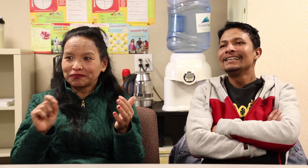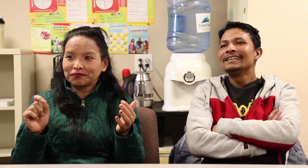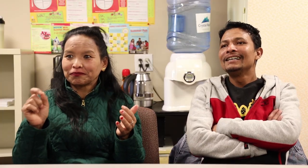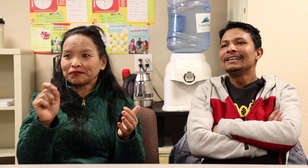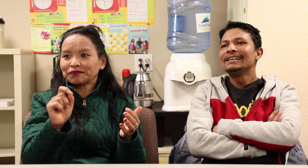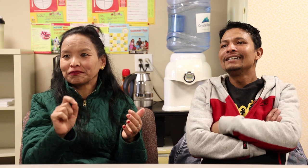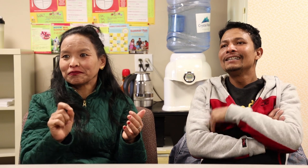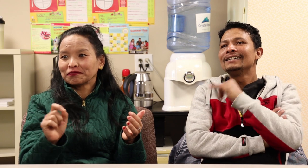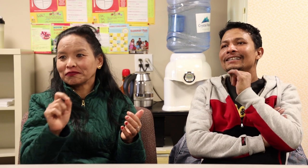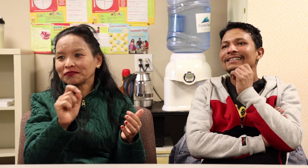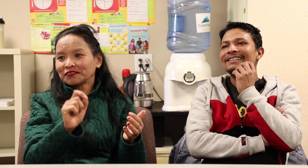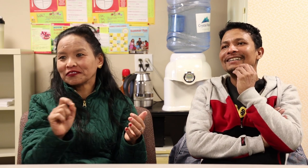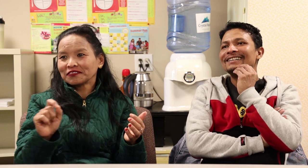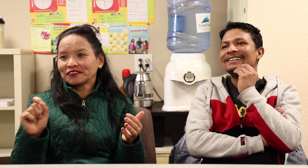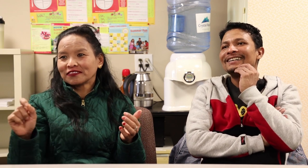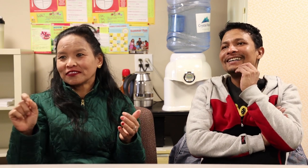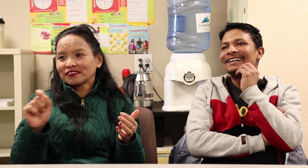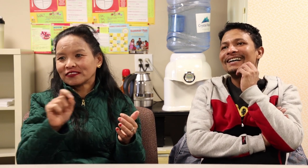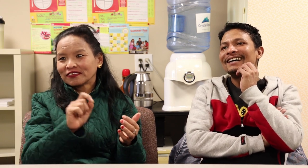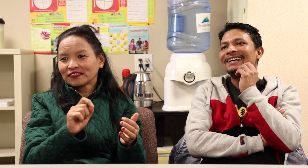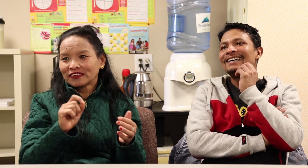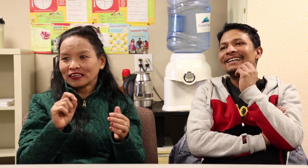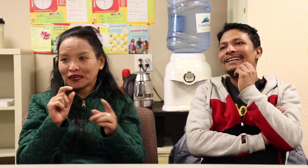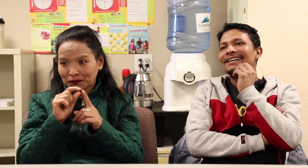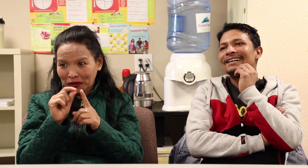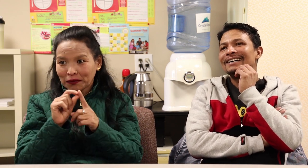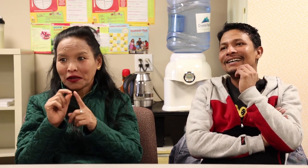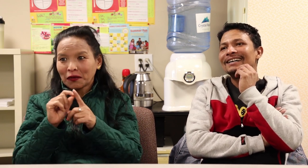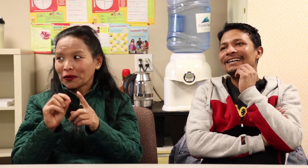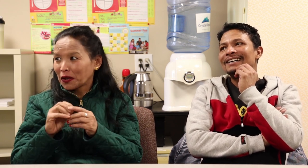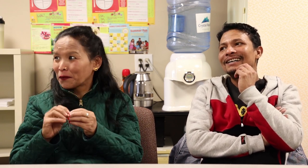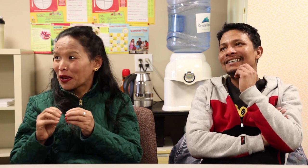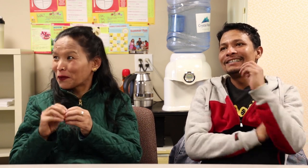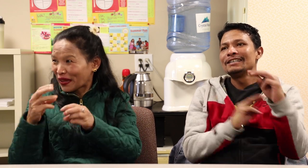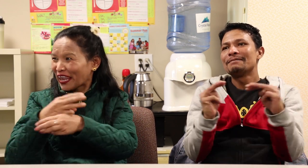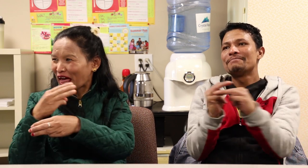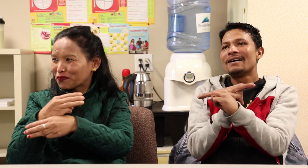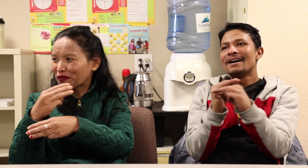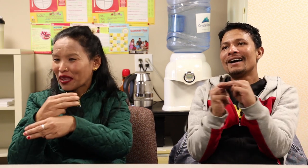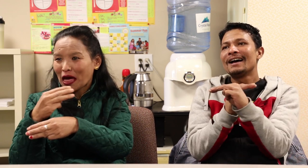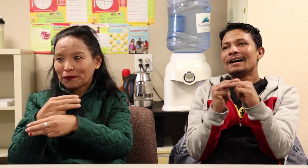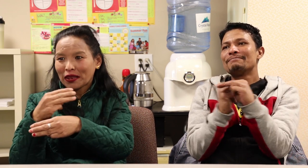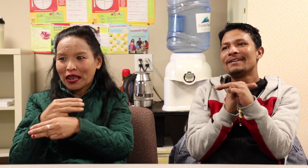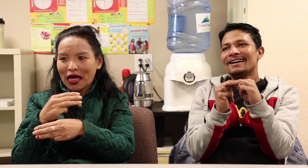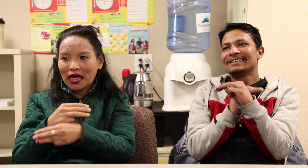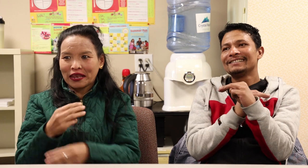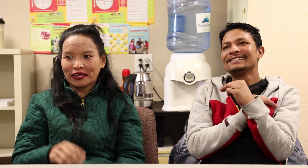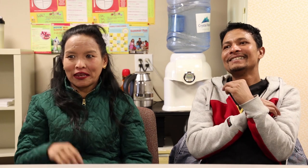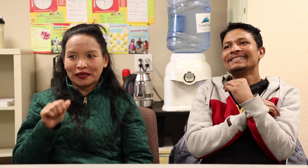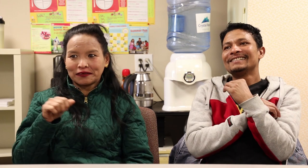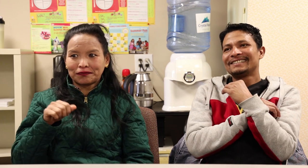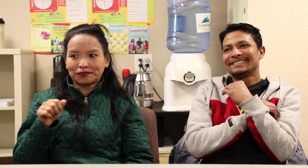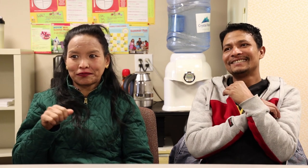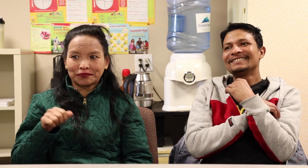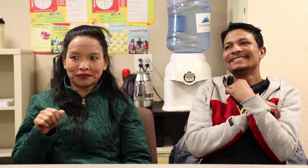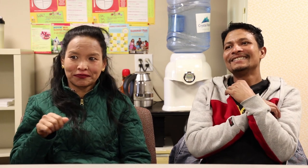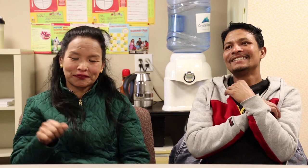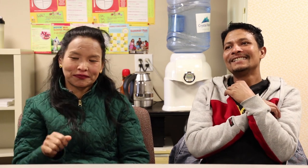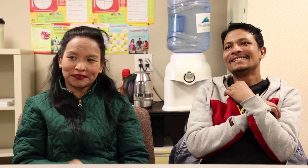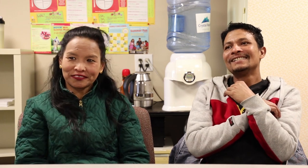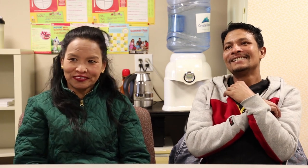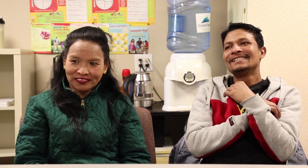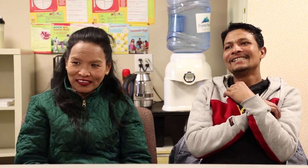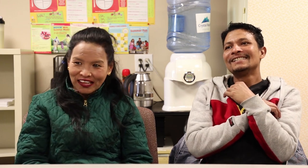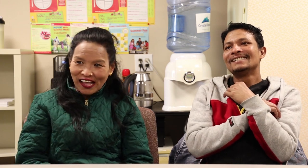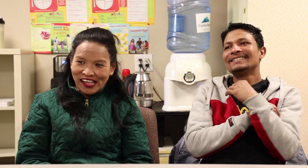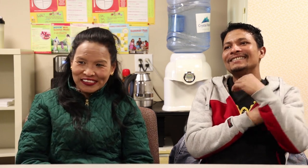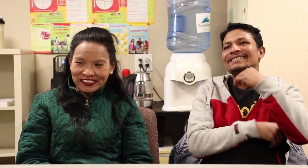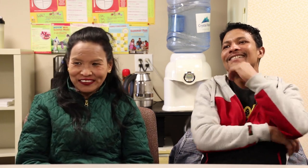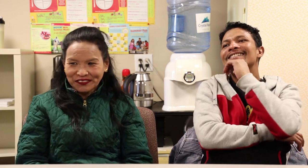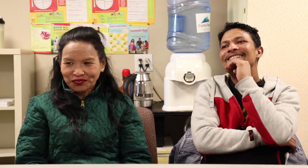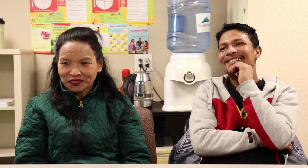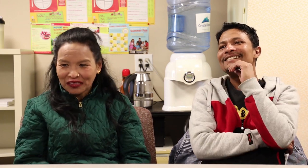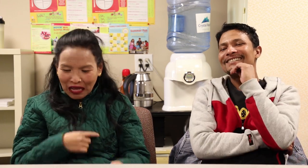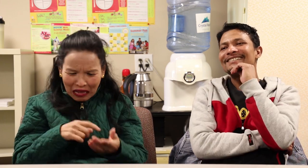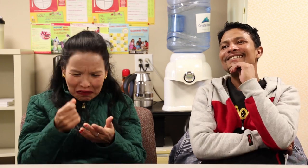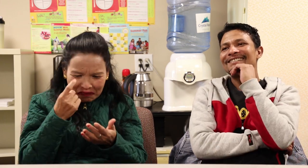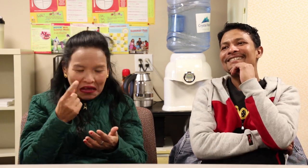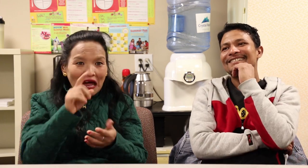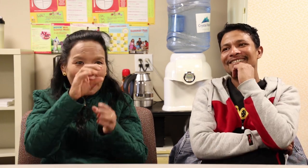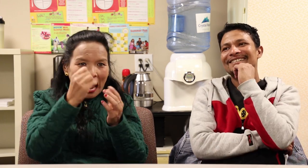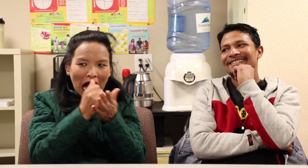(Purna) and now in the United States, it's an open book. We can learn how to read, how to write, how to do math.